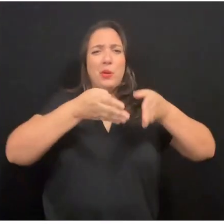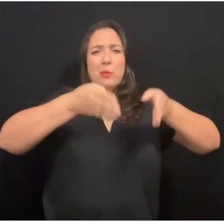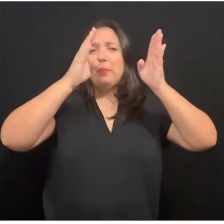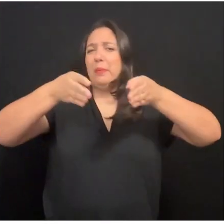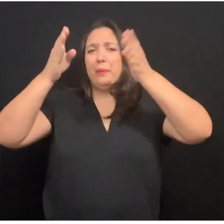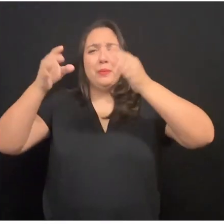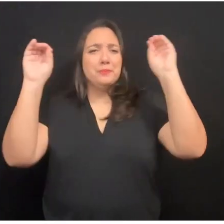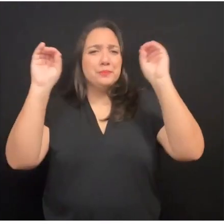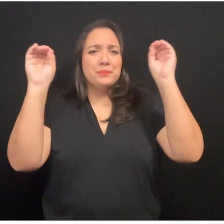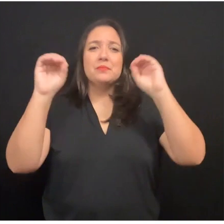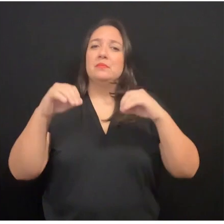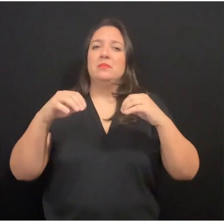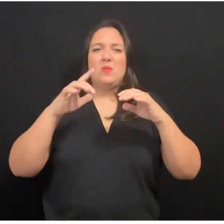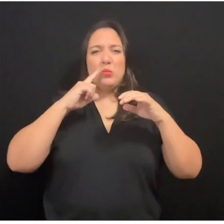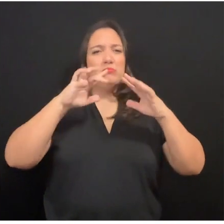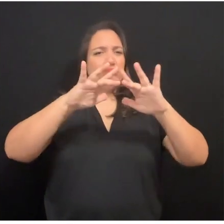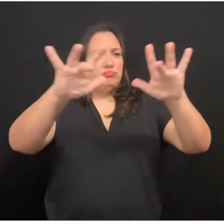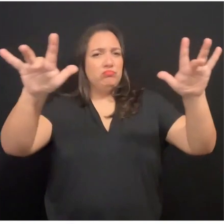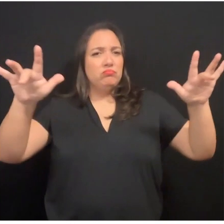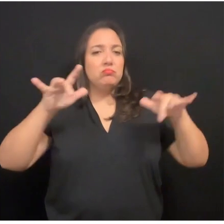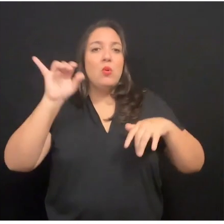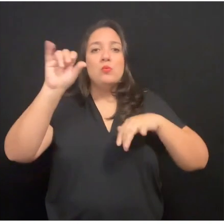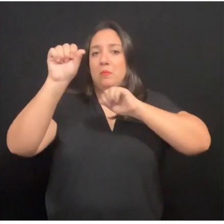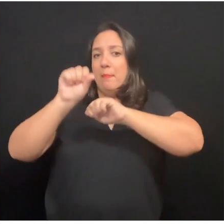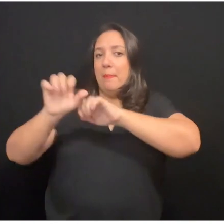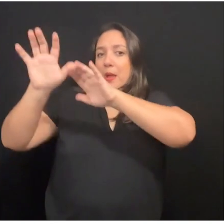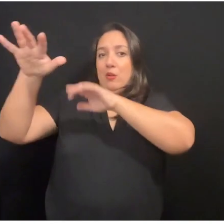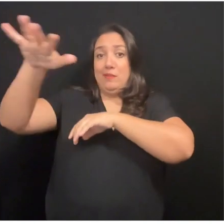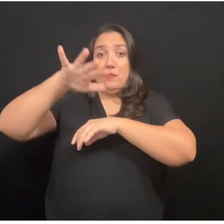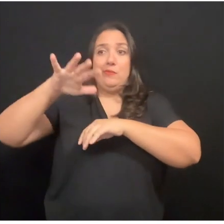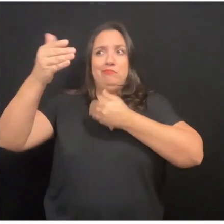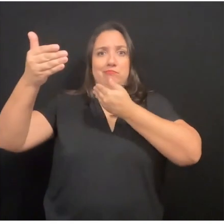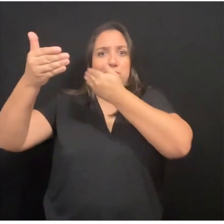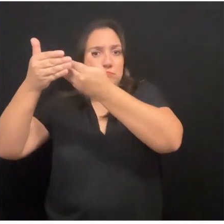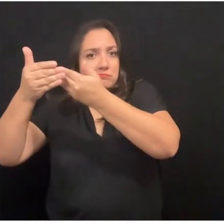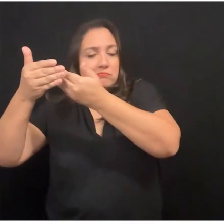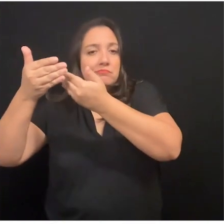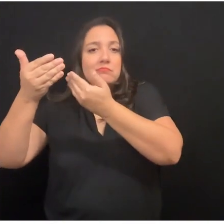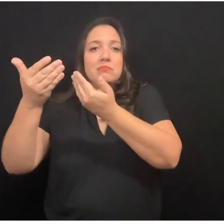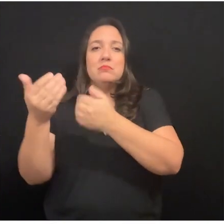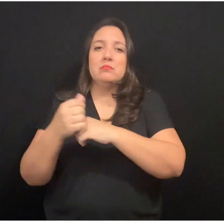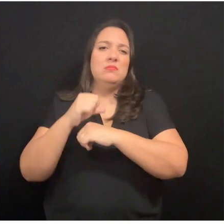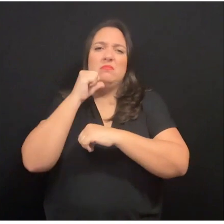and there's a lot of open area, the mountains are in your face, they're not all built on.